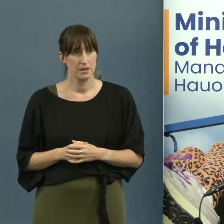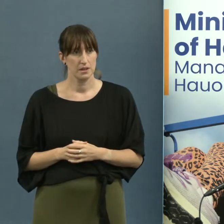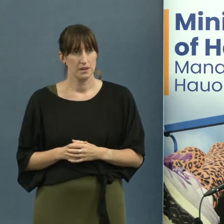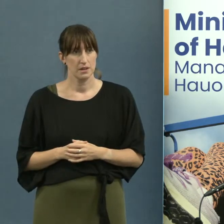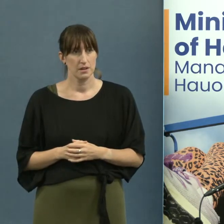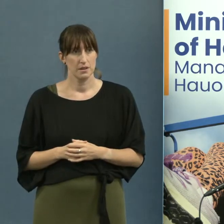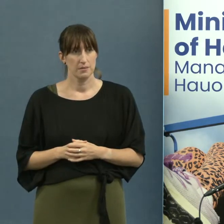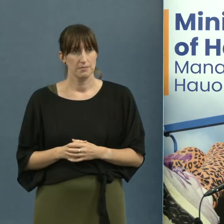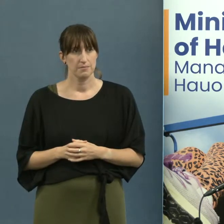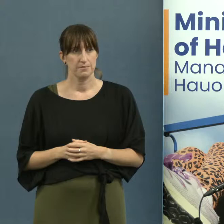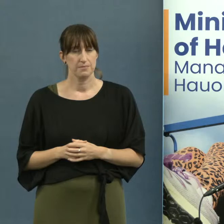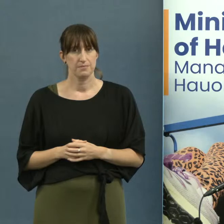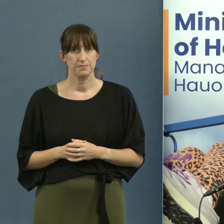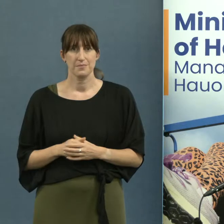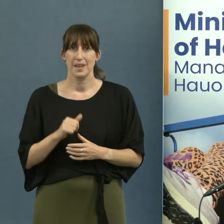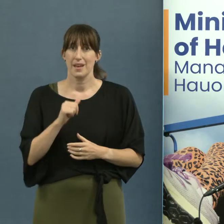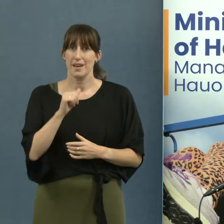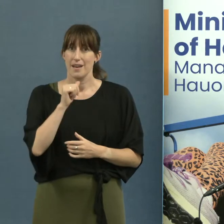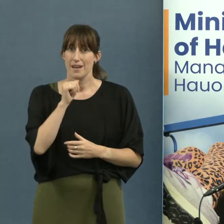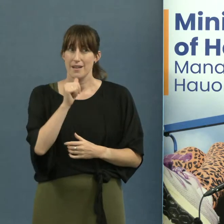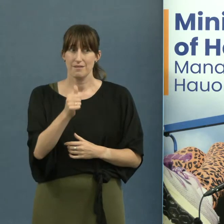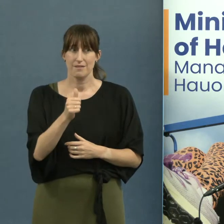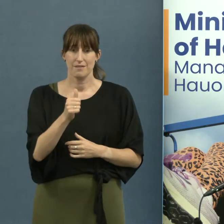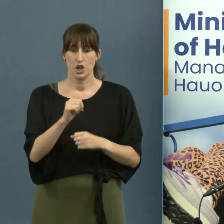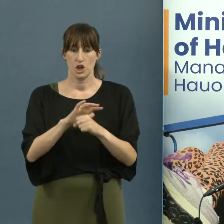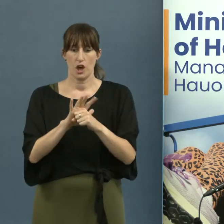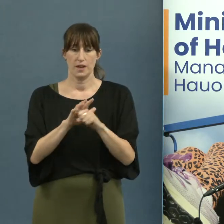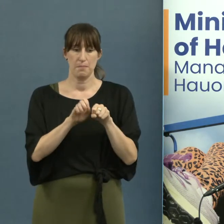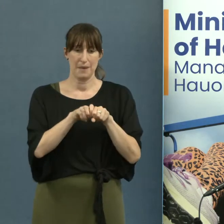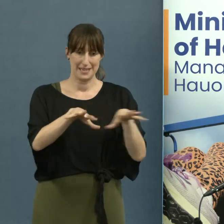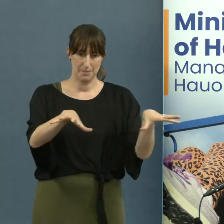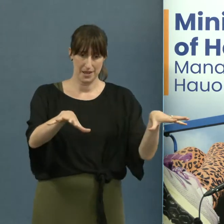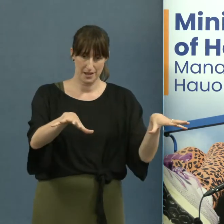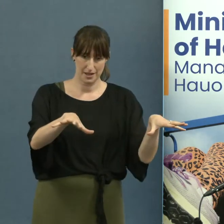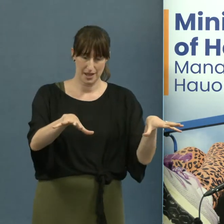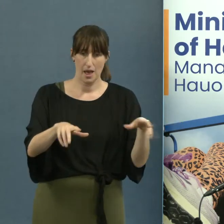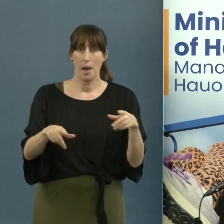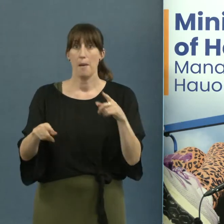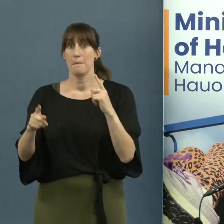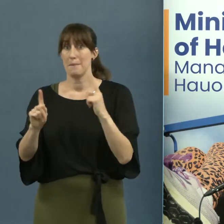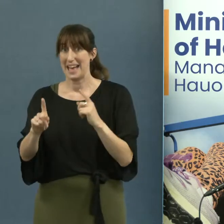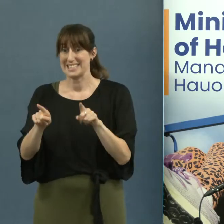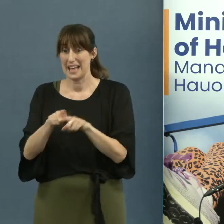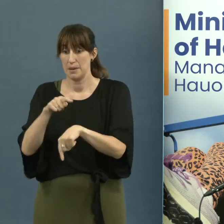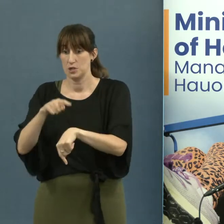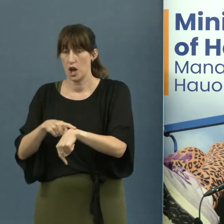question - could the health system actually cope with the